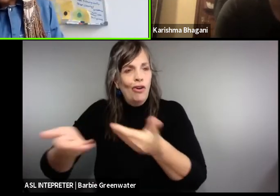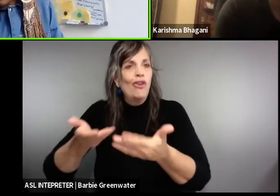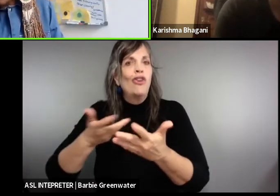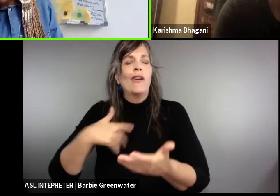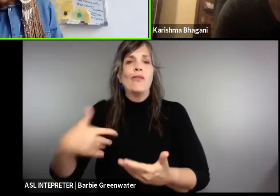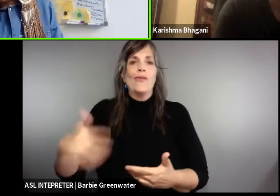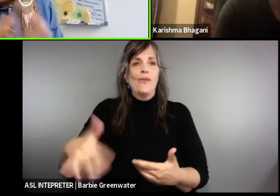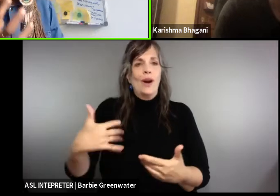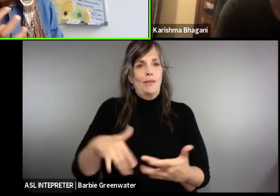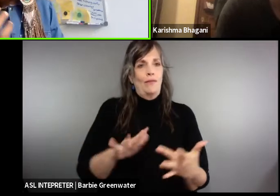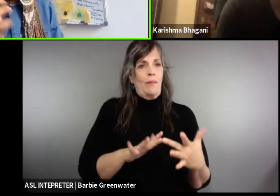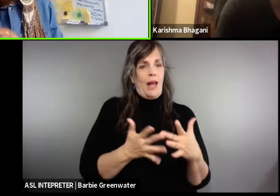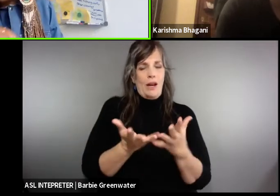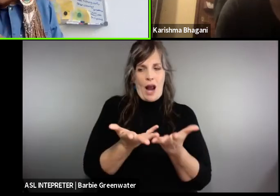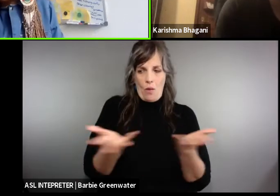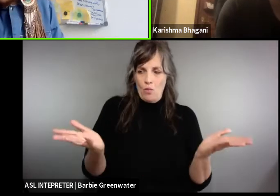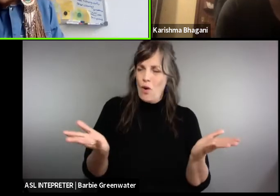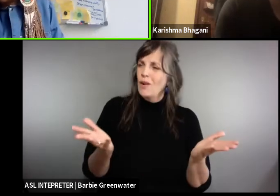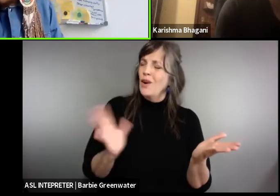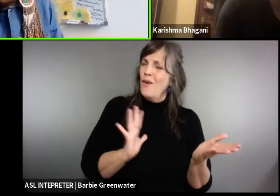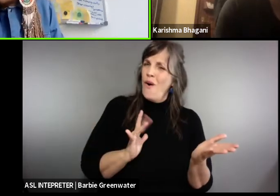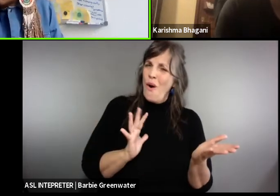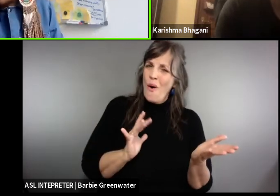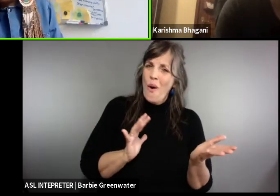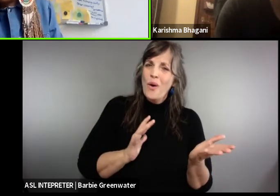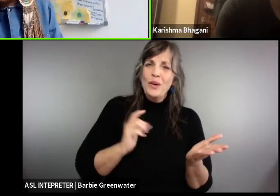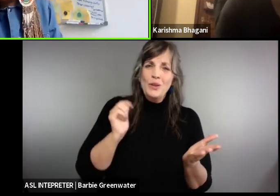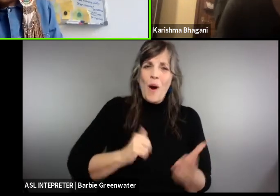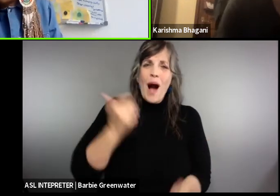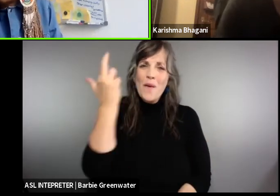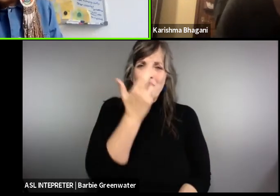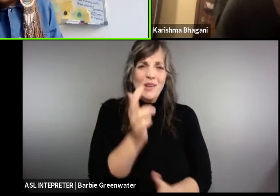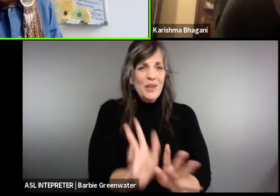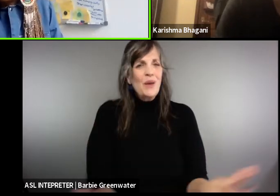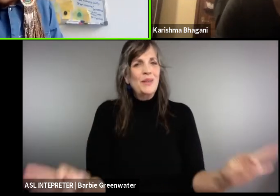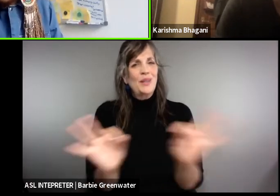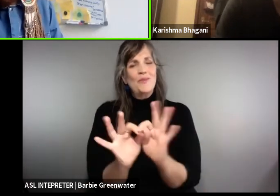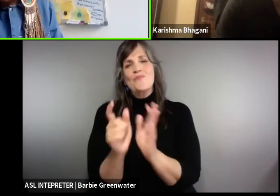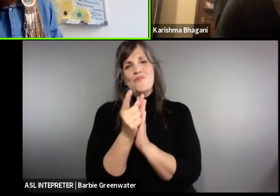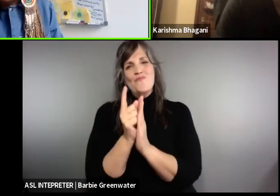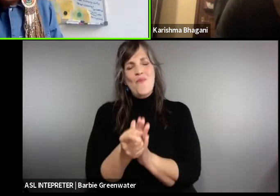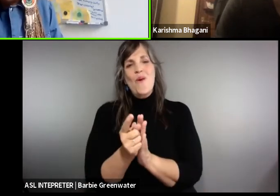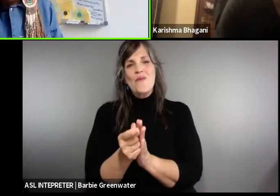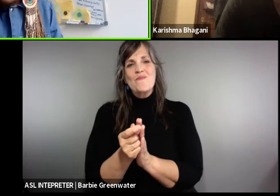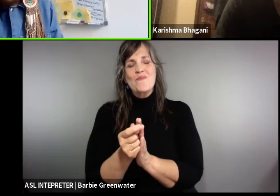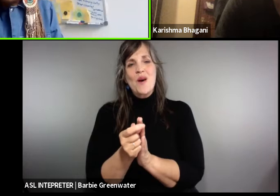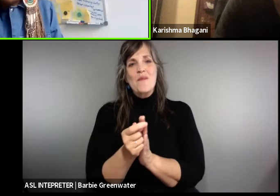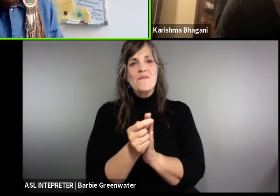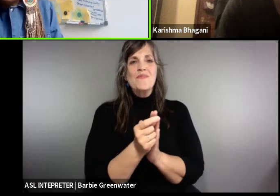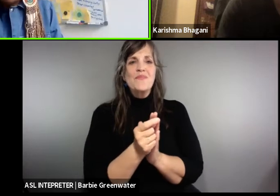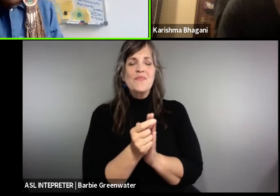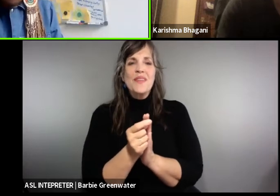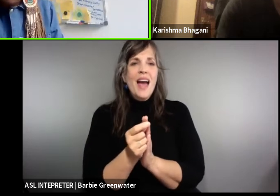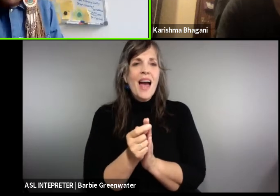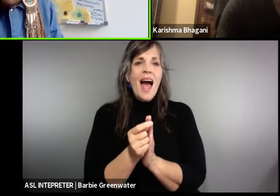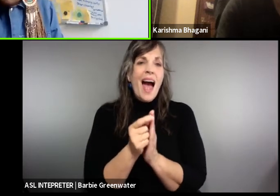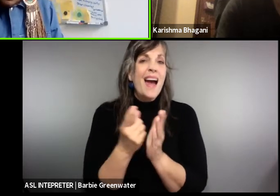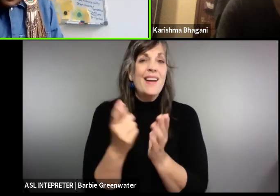So that also I realized was a really important moment. And I have a lot of interests from Europe